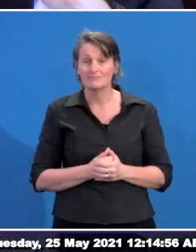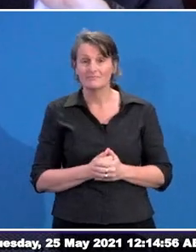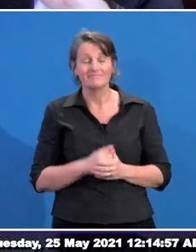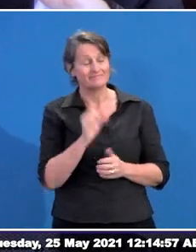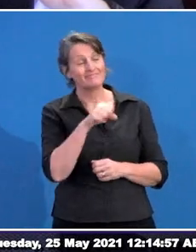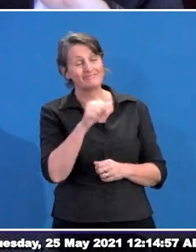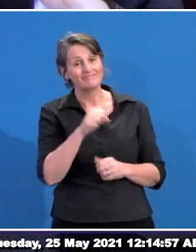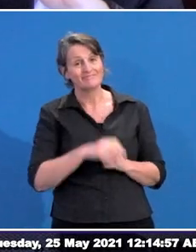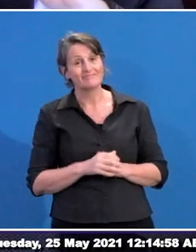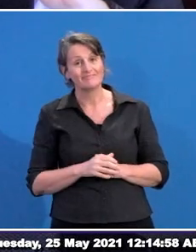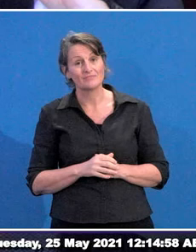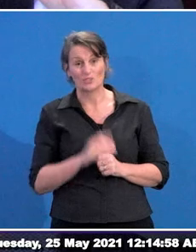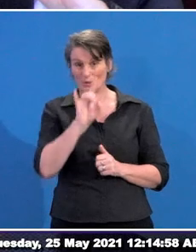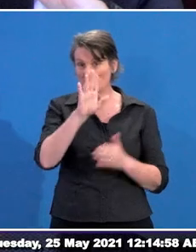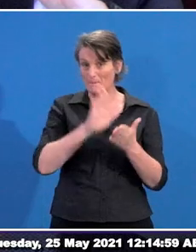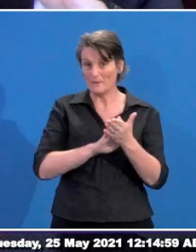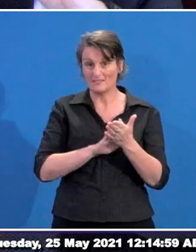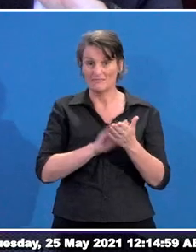but about a 10-minute drive away from the house?